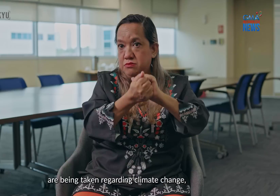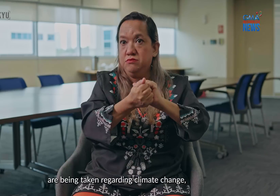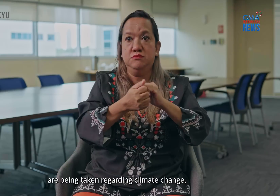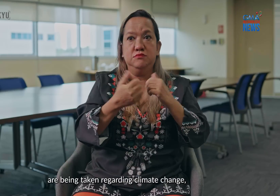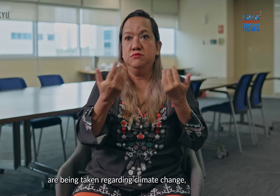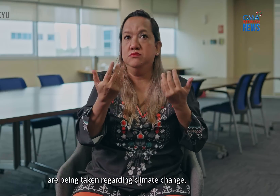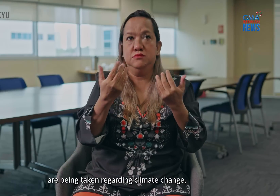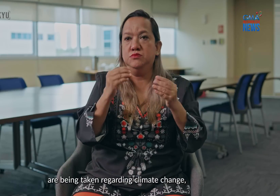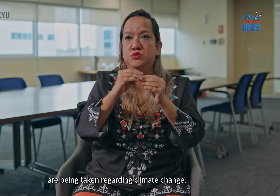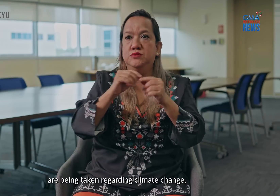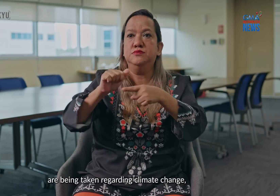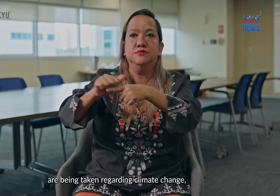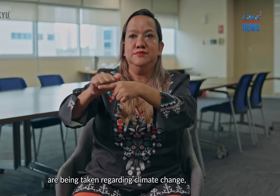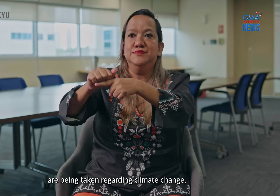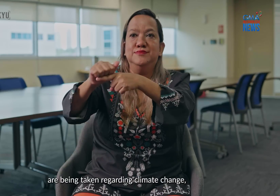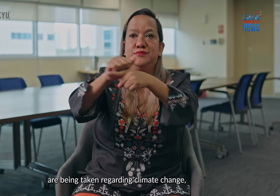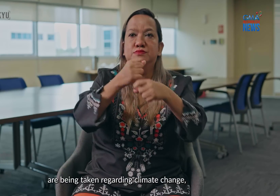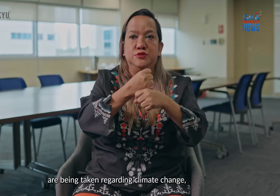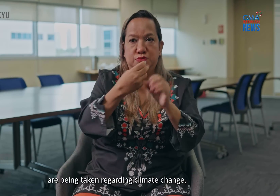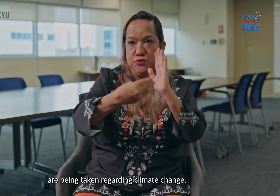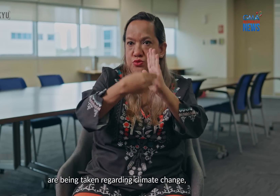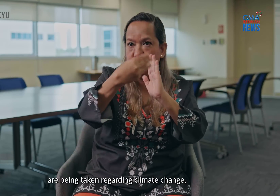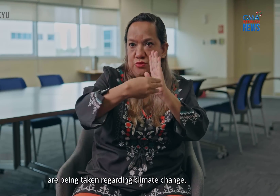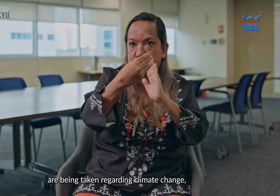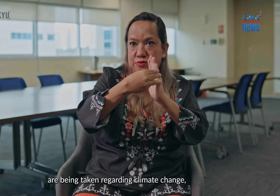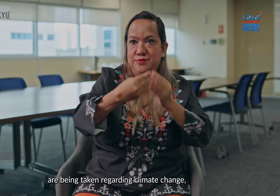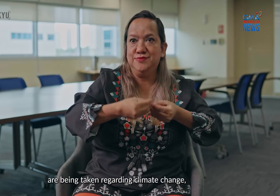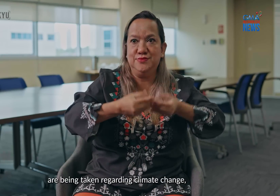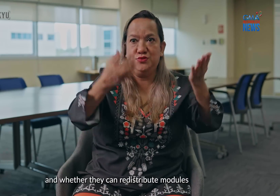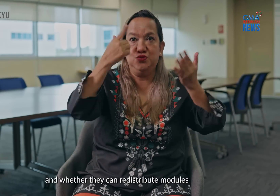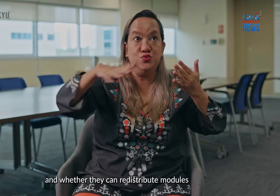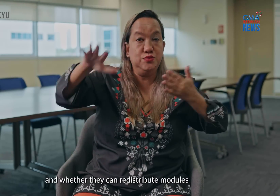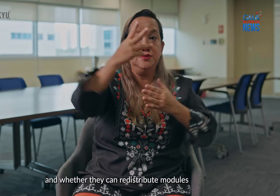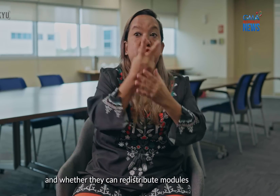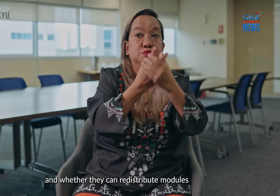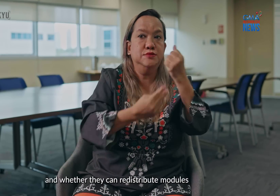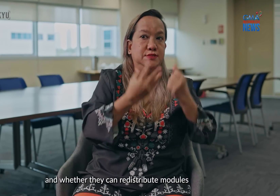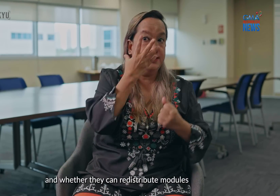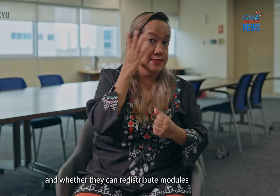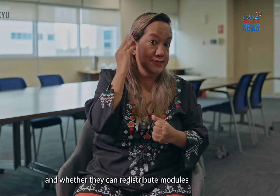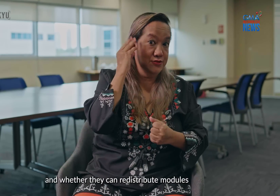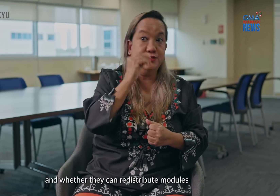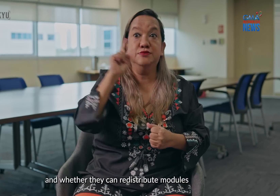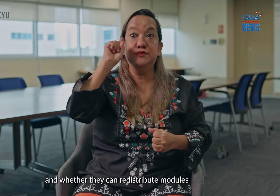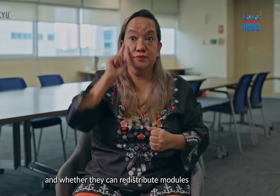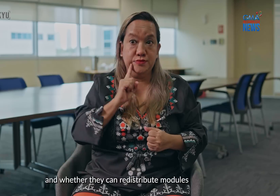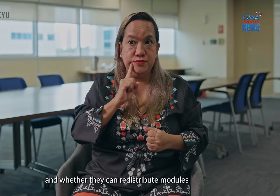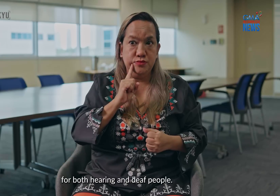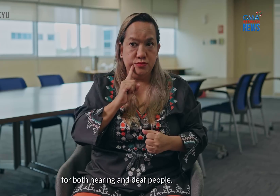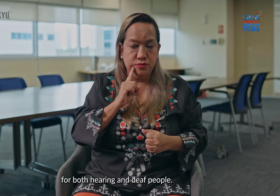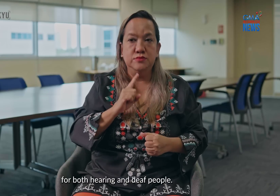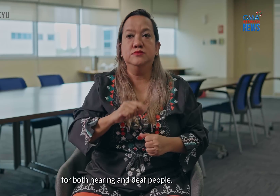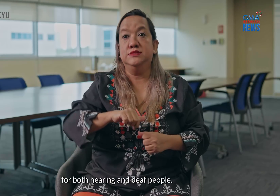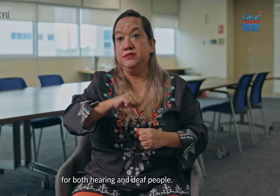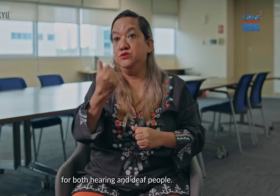The second work program is where another team conducts interviews to understand what actions